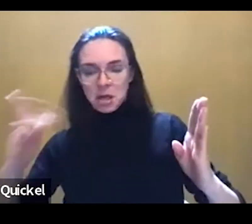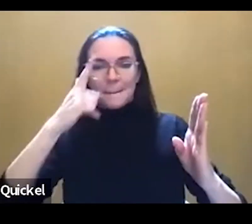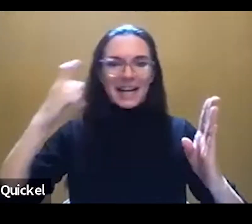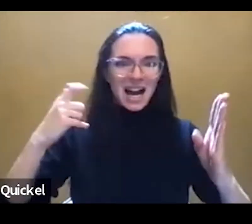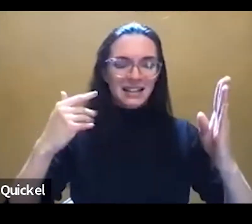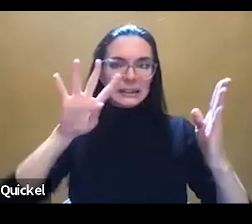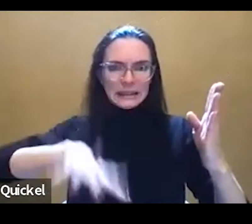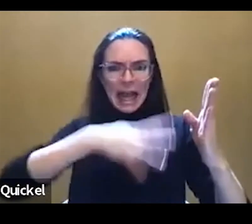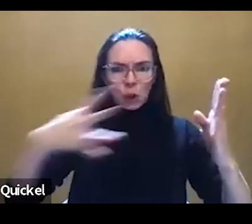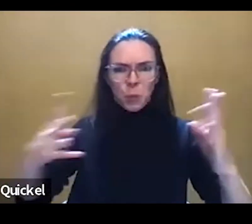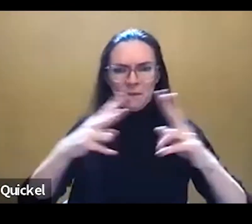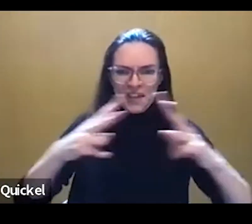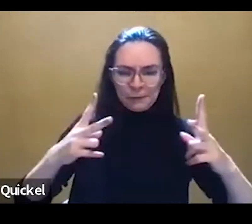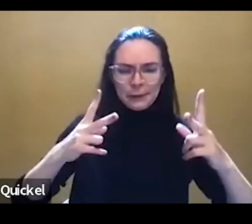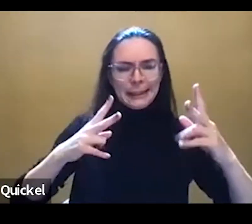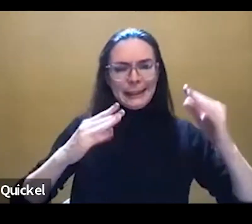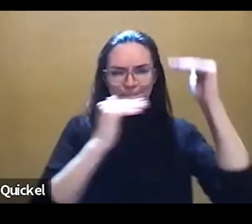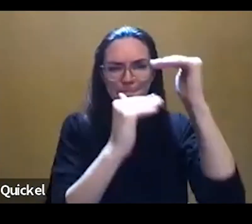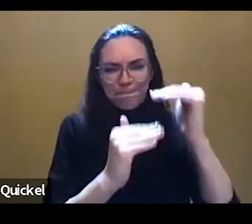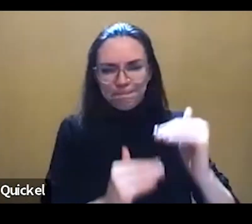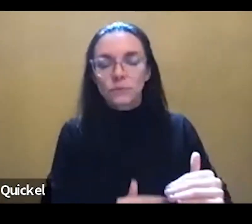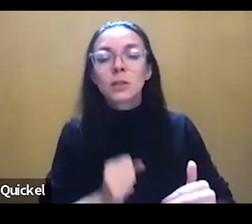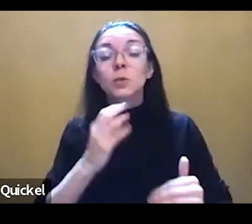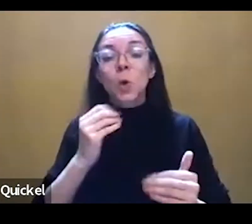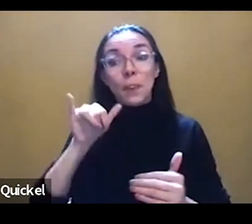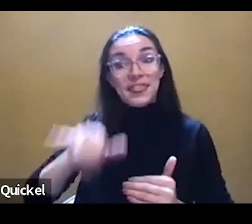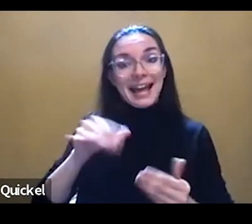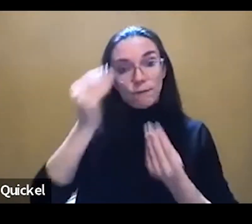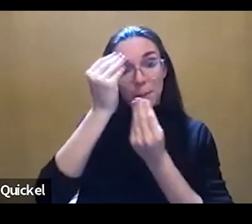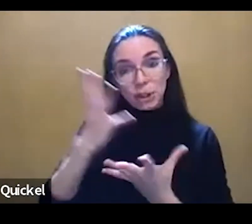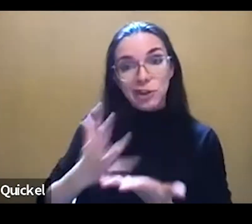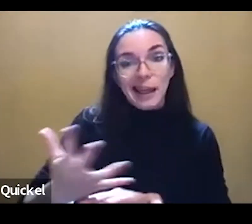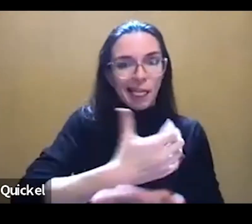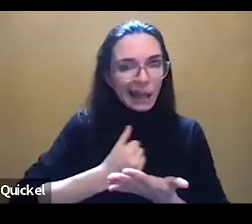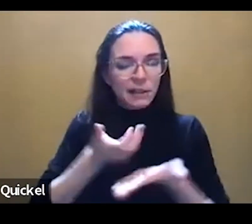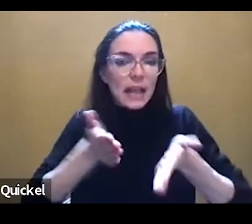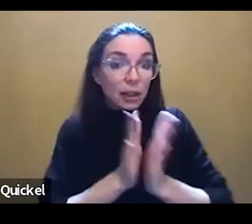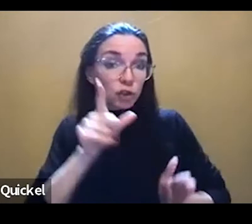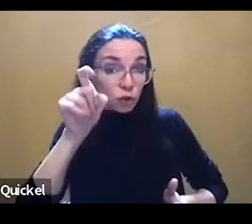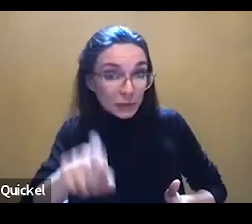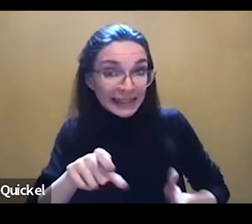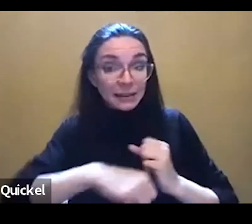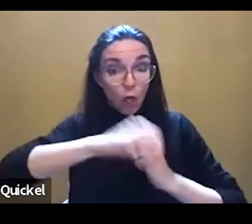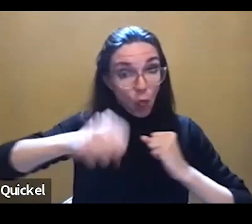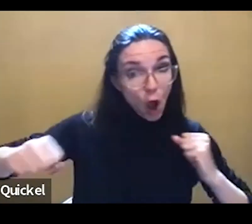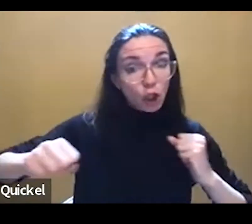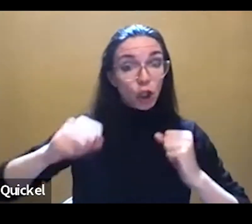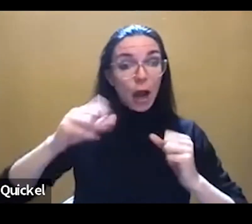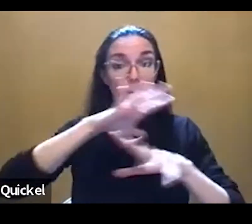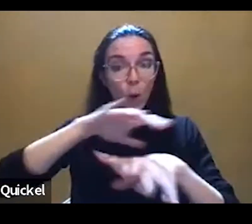regulated. So on the information that they collected, they asked people, "Do you need a longer appointment?" And people would say yes.